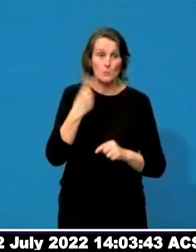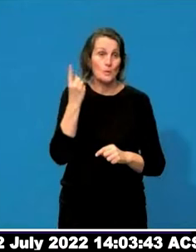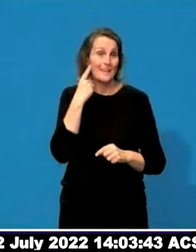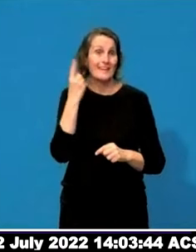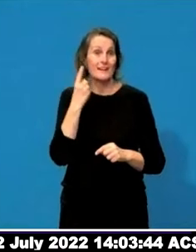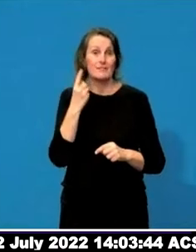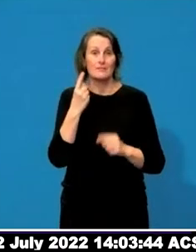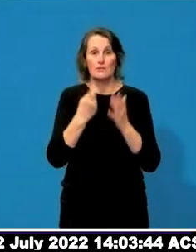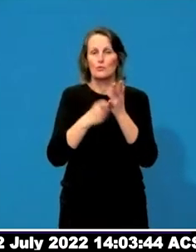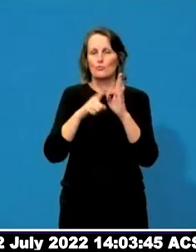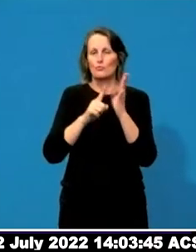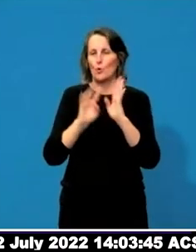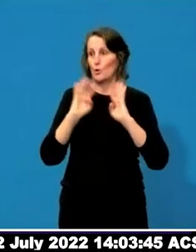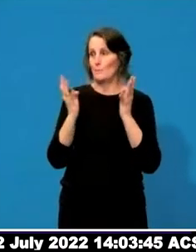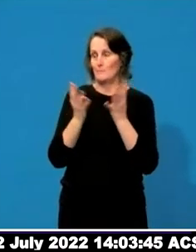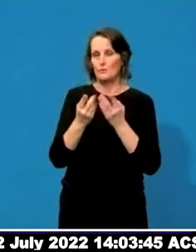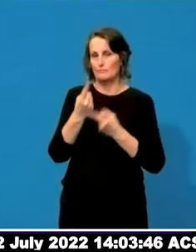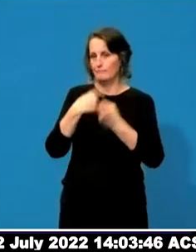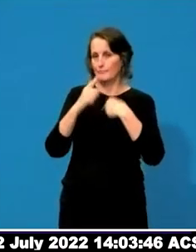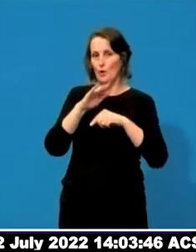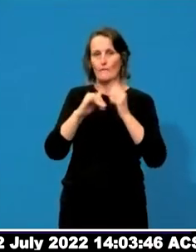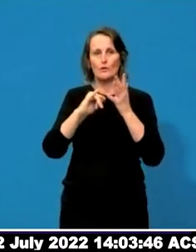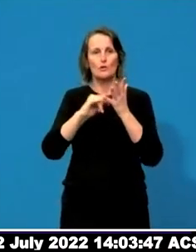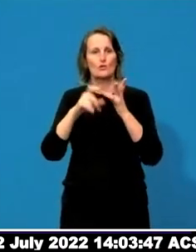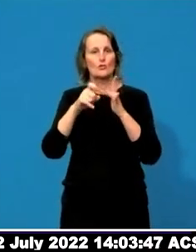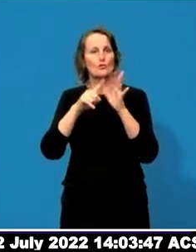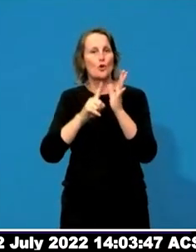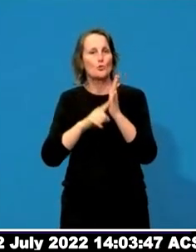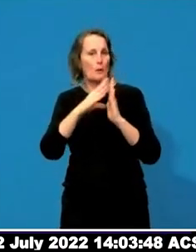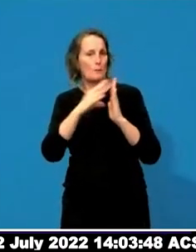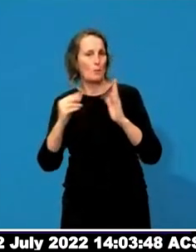around the social model of disability, and I've heard First Nations people